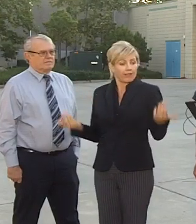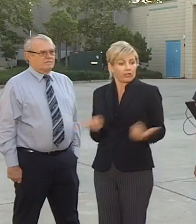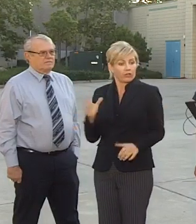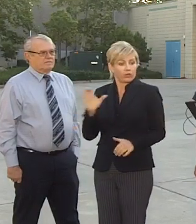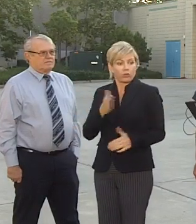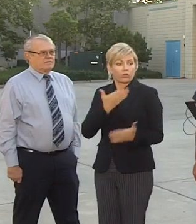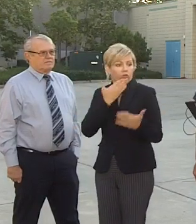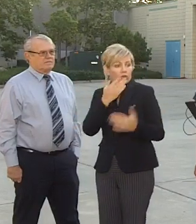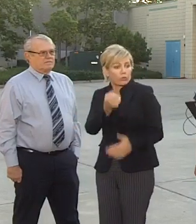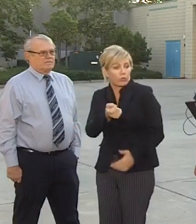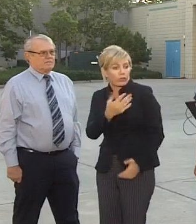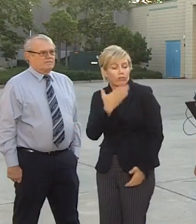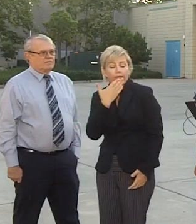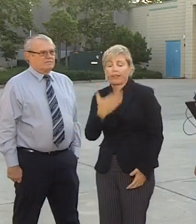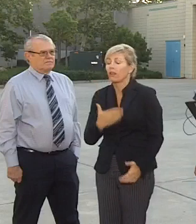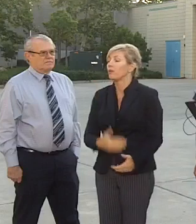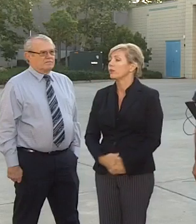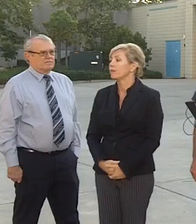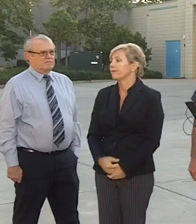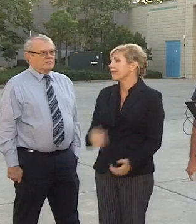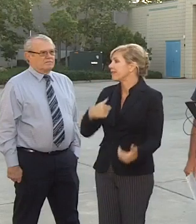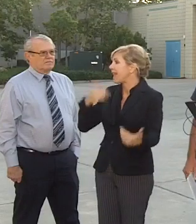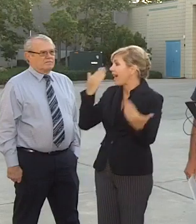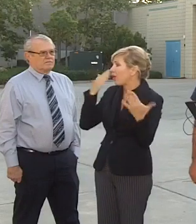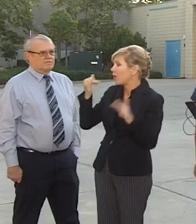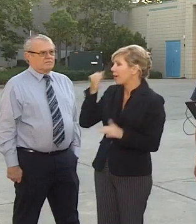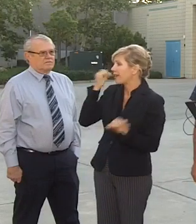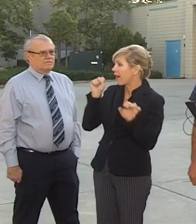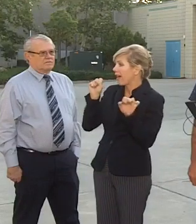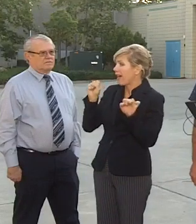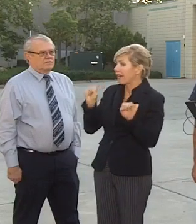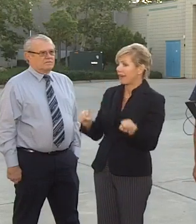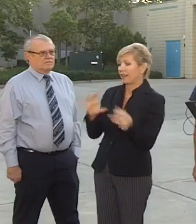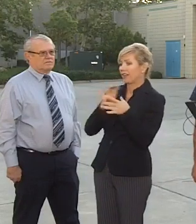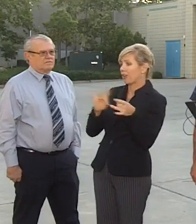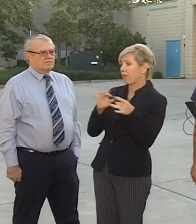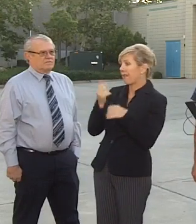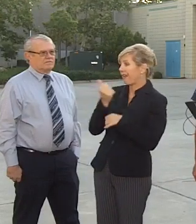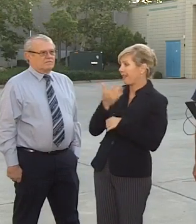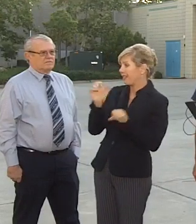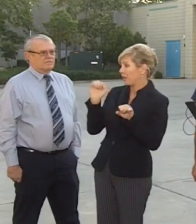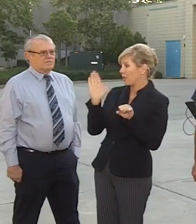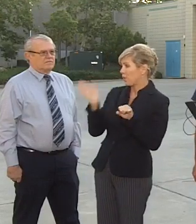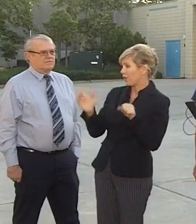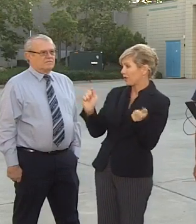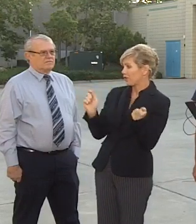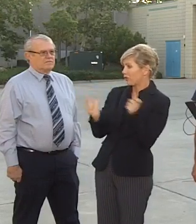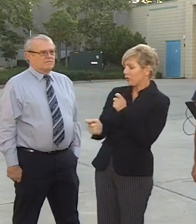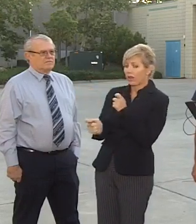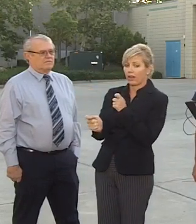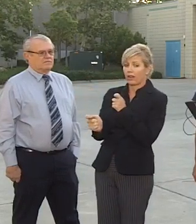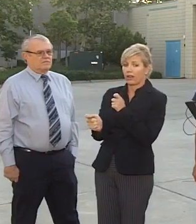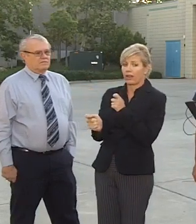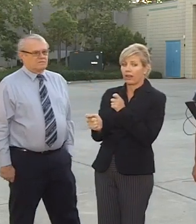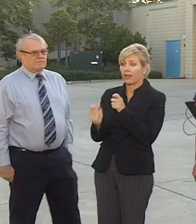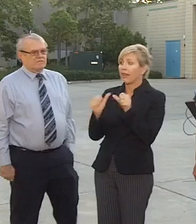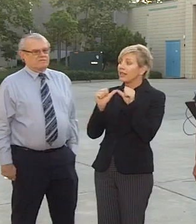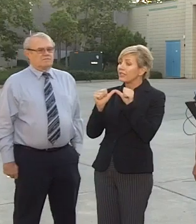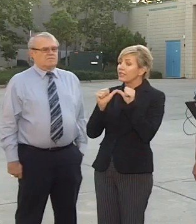you I don't know if I can say anything that would change that keep informed and keep an